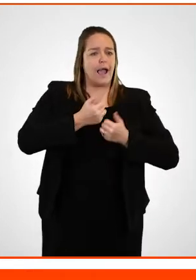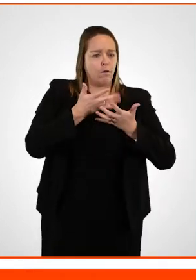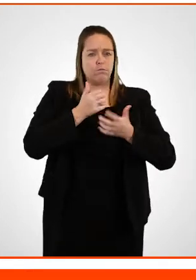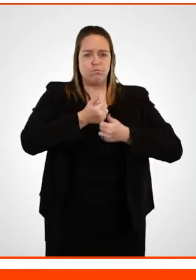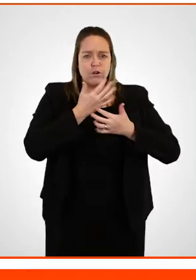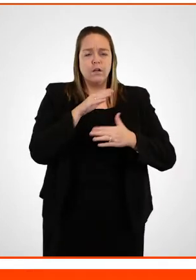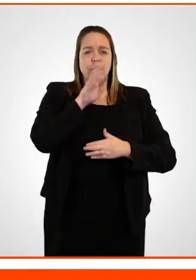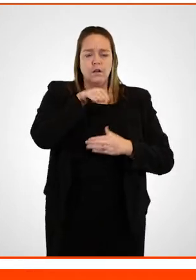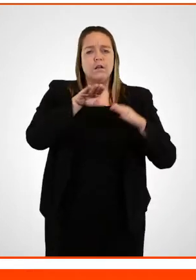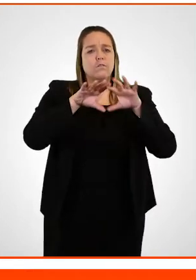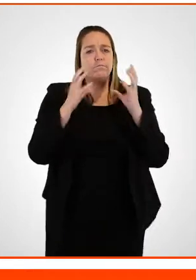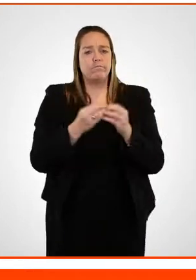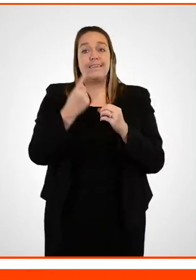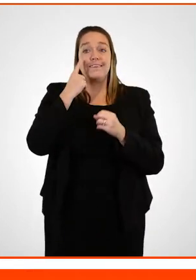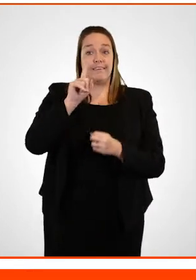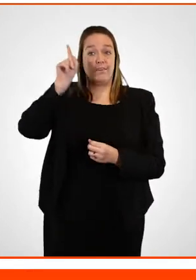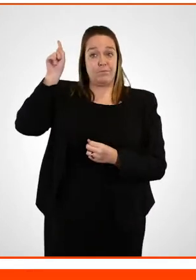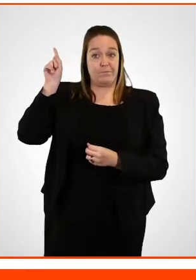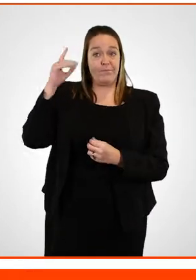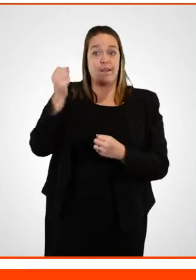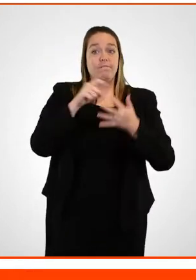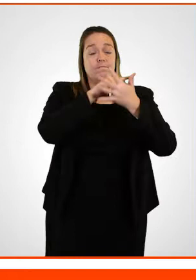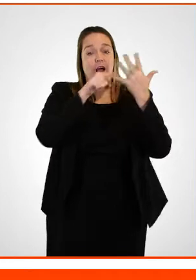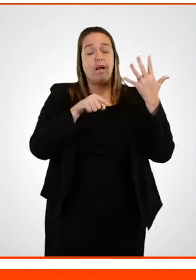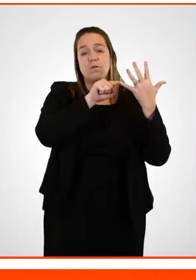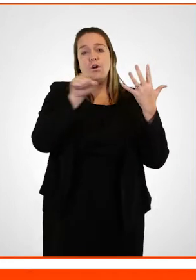you'll see a five-point fluency scale for all reading